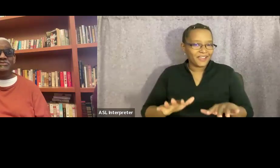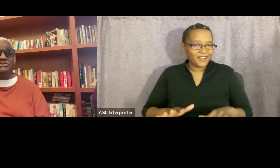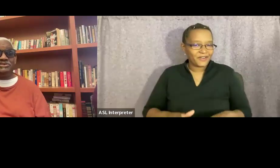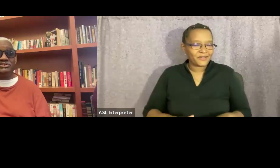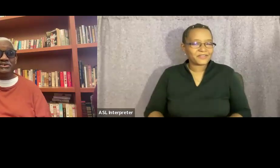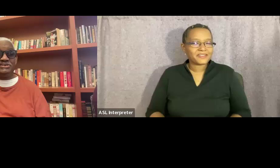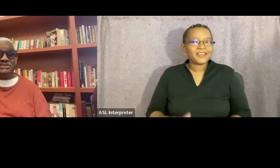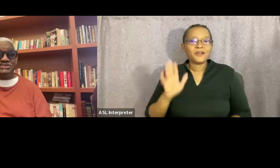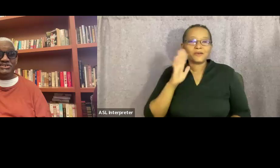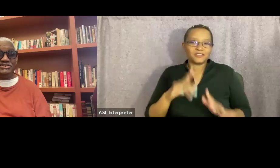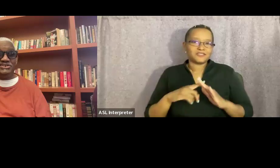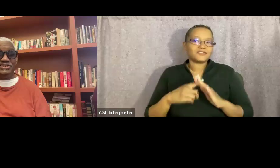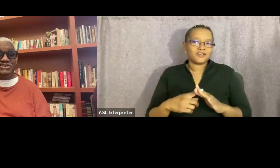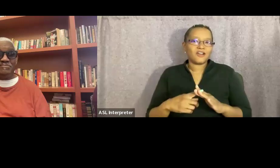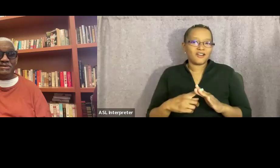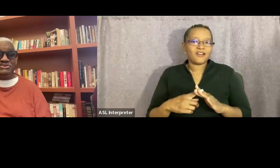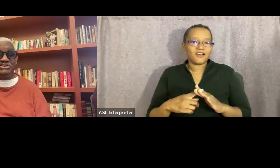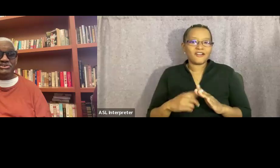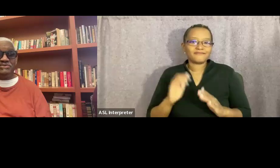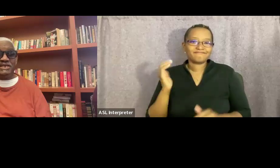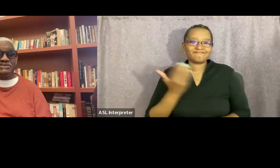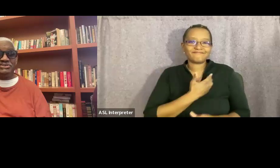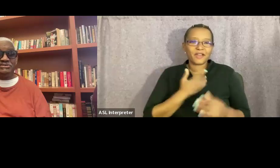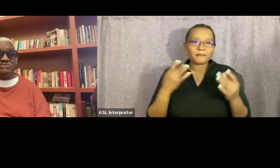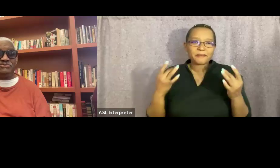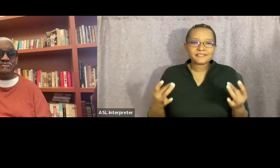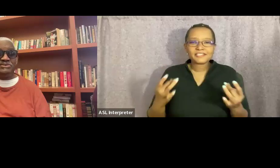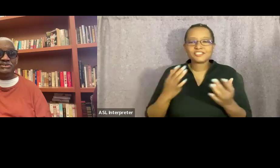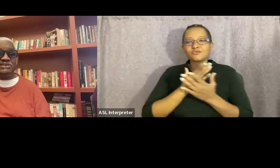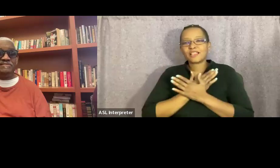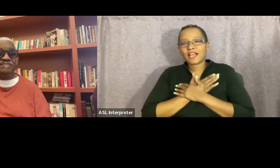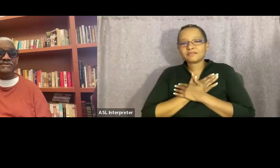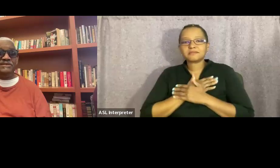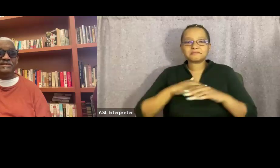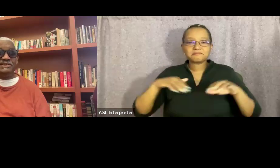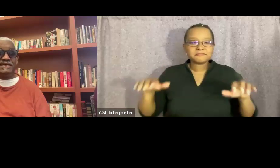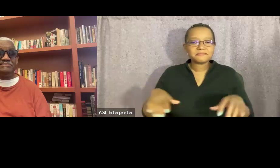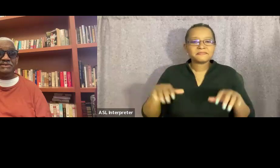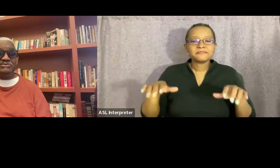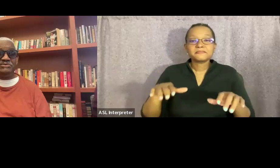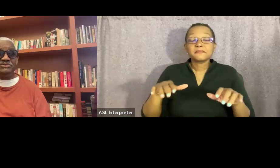we'll get started in our meditation relaxation performance and then the last minute we will